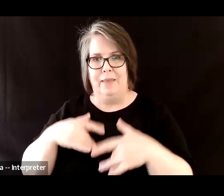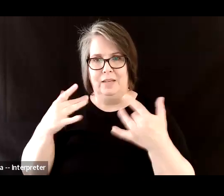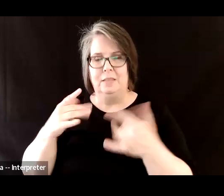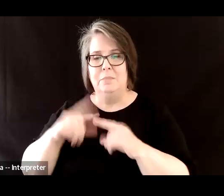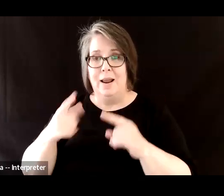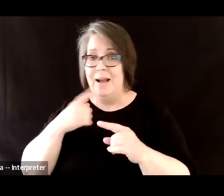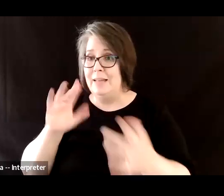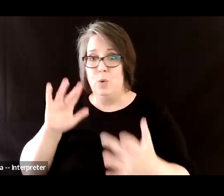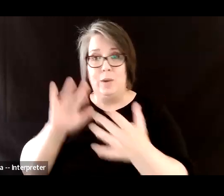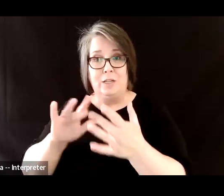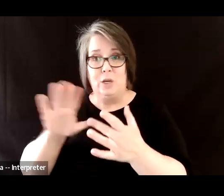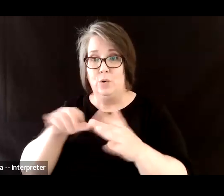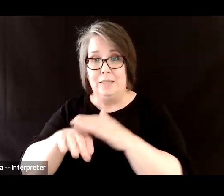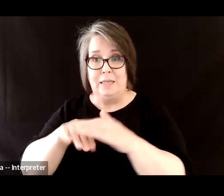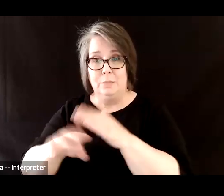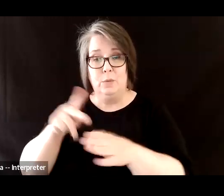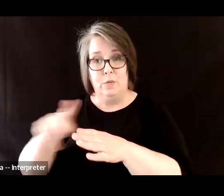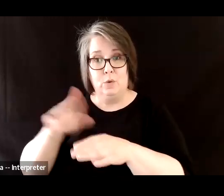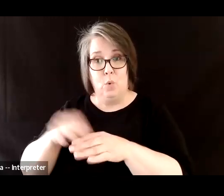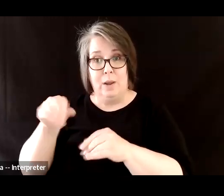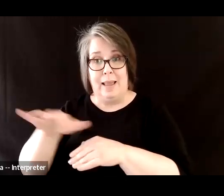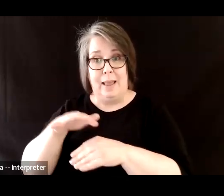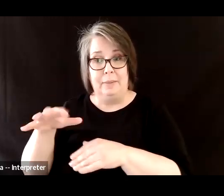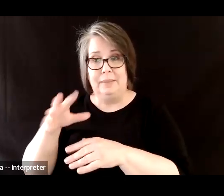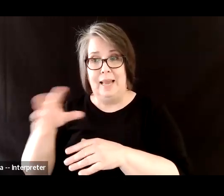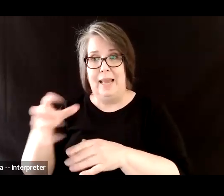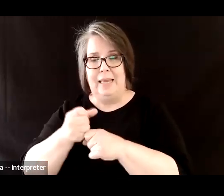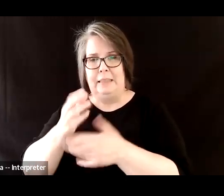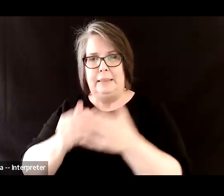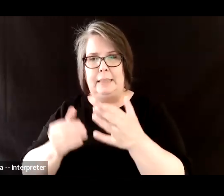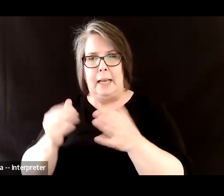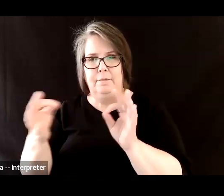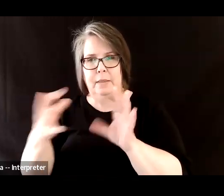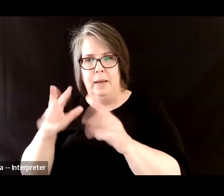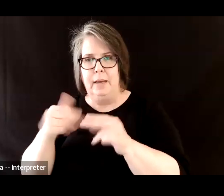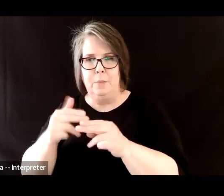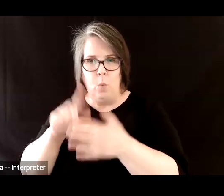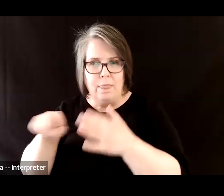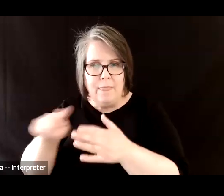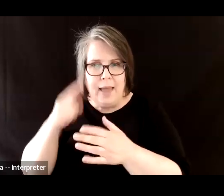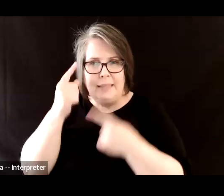reach out to your accessibility professionals on your campus and get some insight on what they would consider a high priority